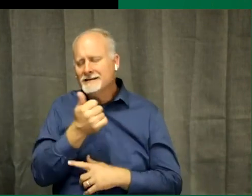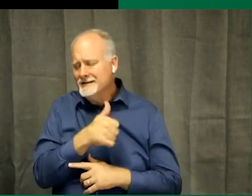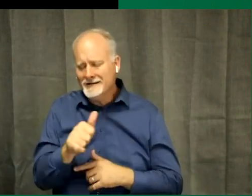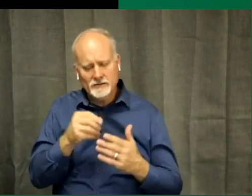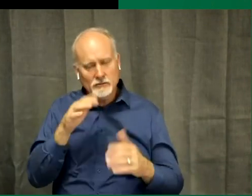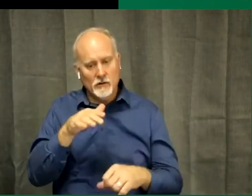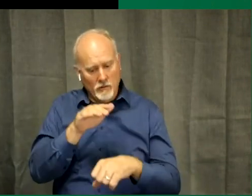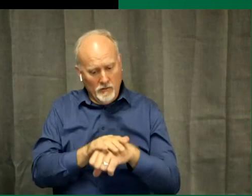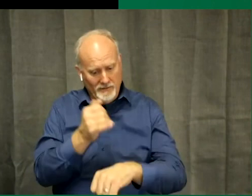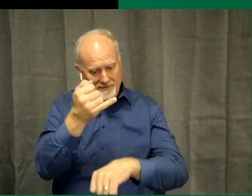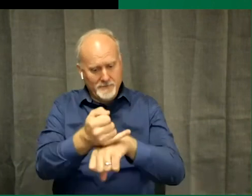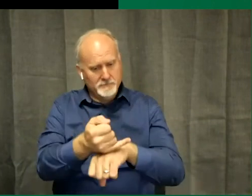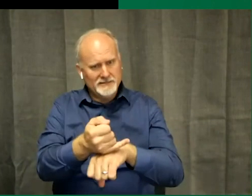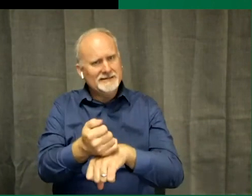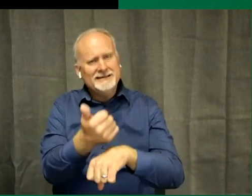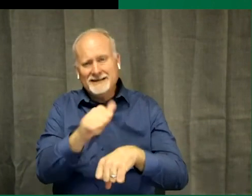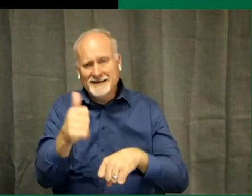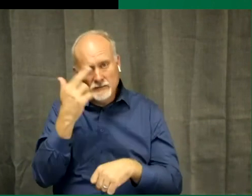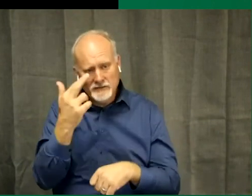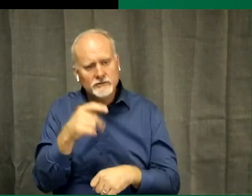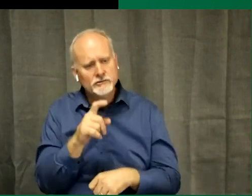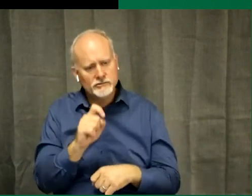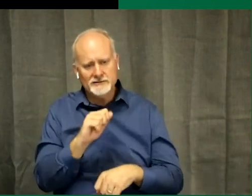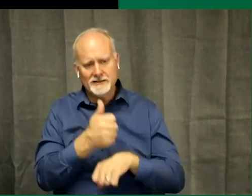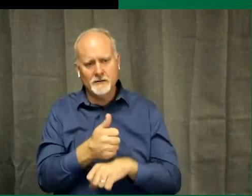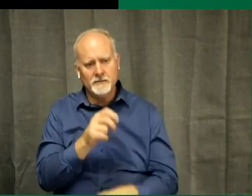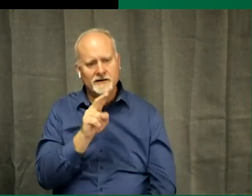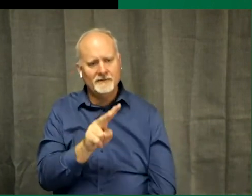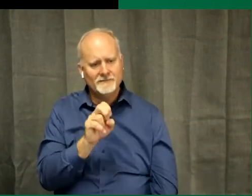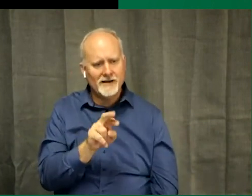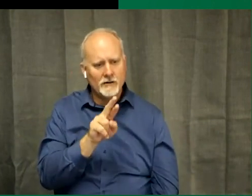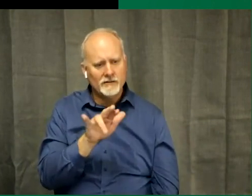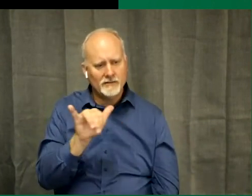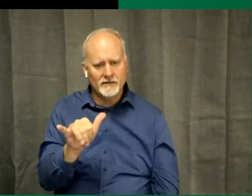campus for any reason should create a verily account so that you will be represented in the